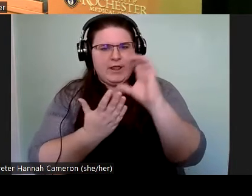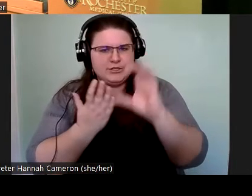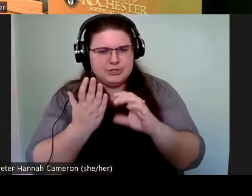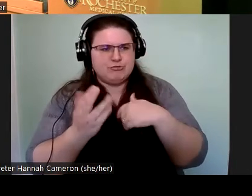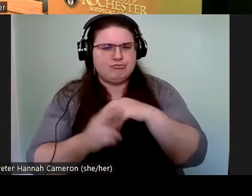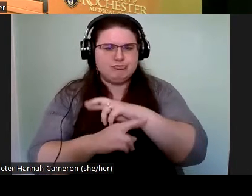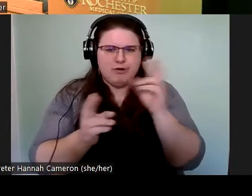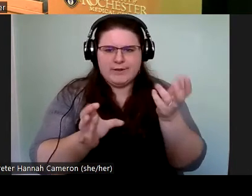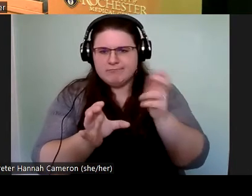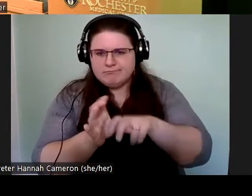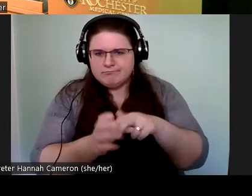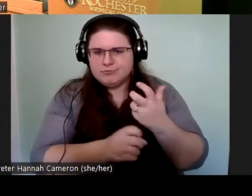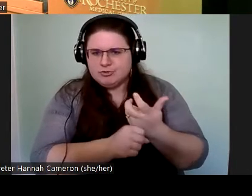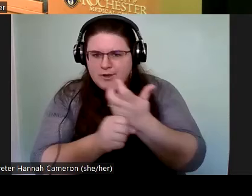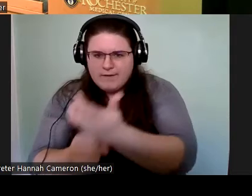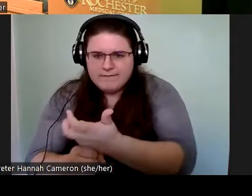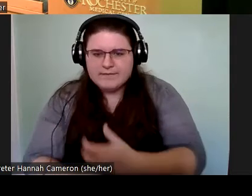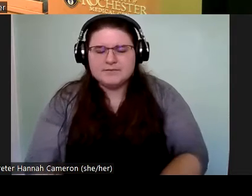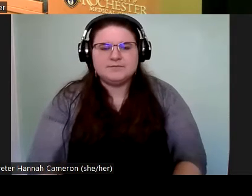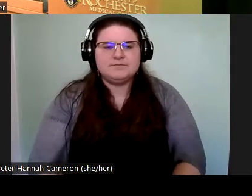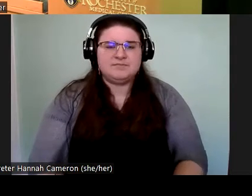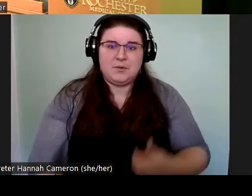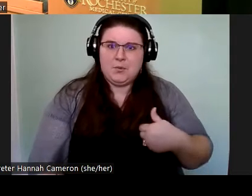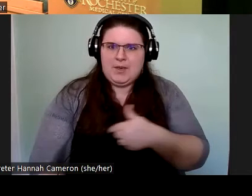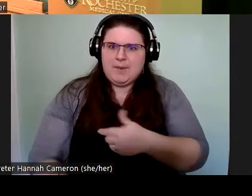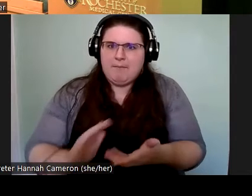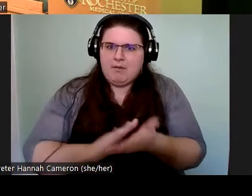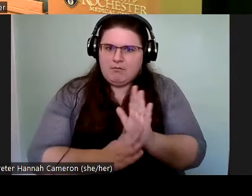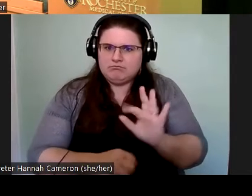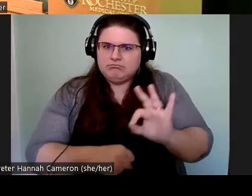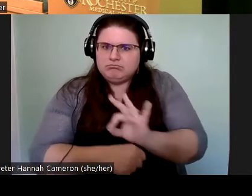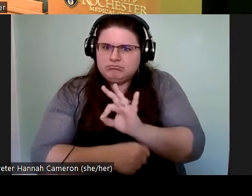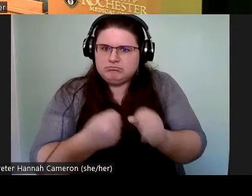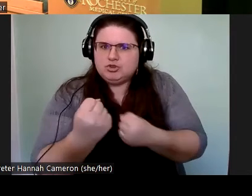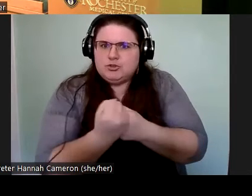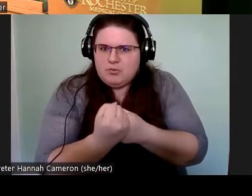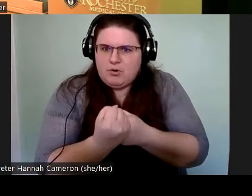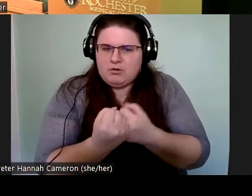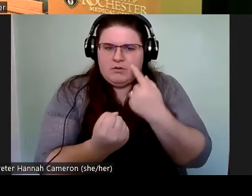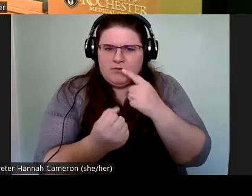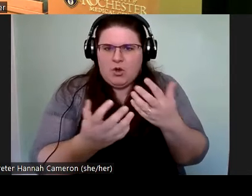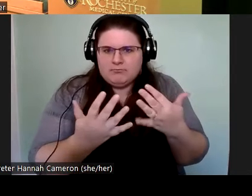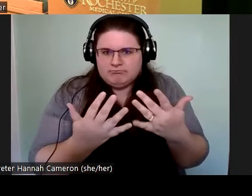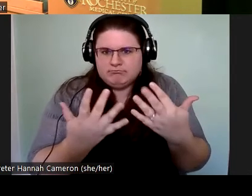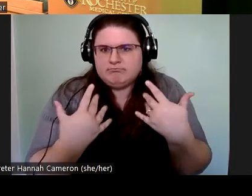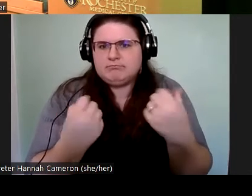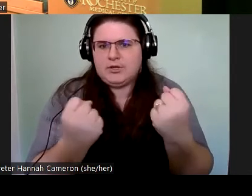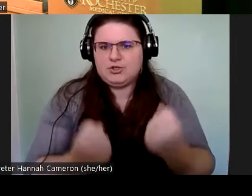um and so you know again we can be very useful in in helping the person give better so I really like